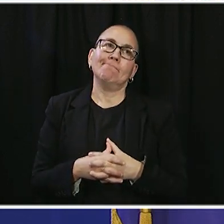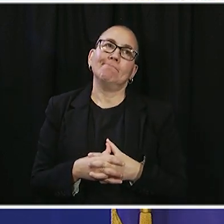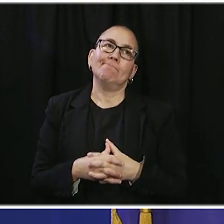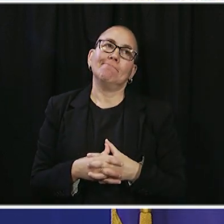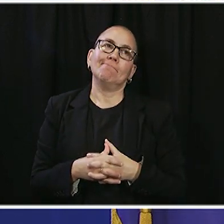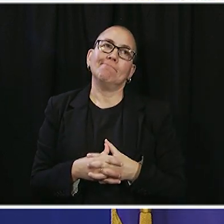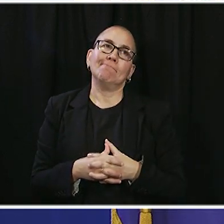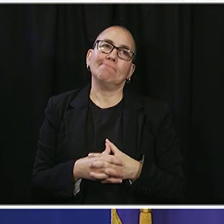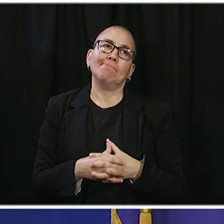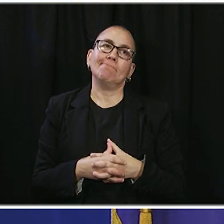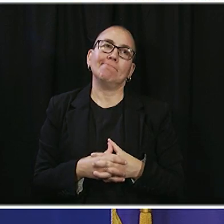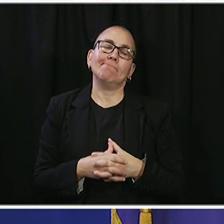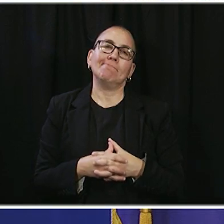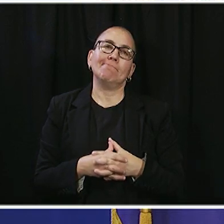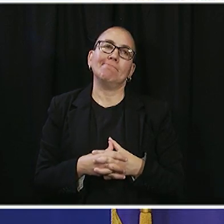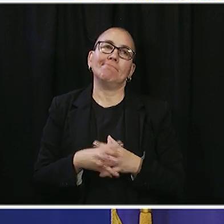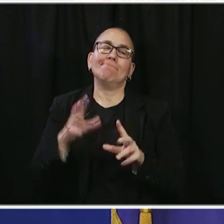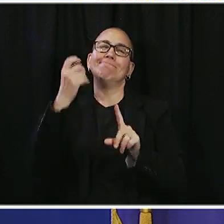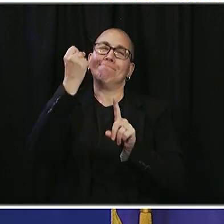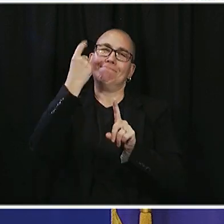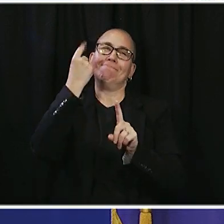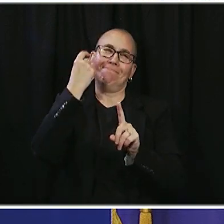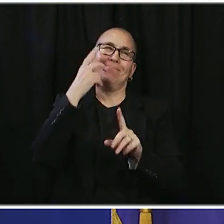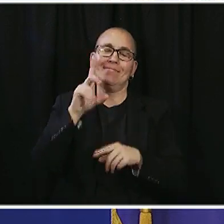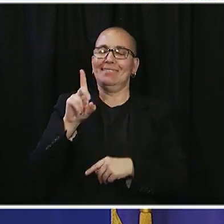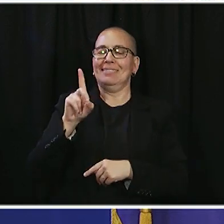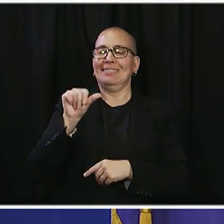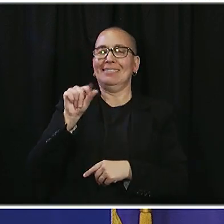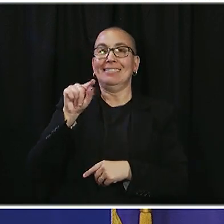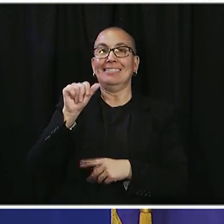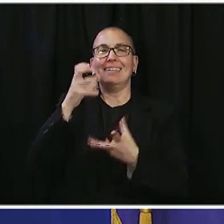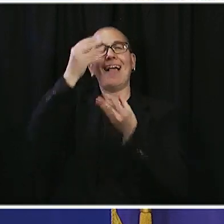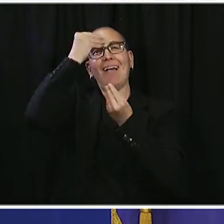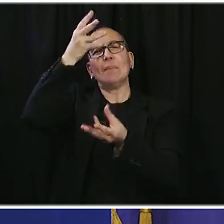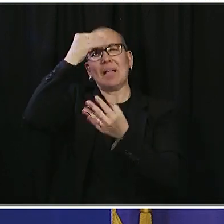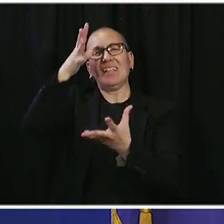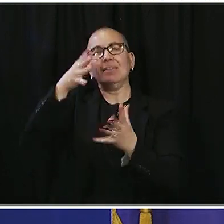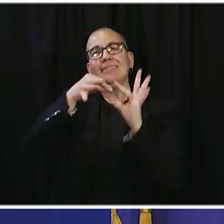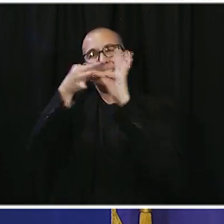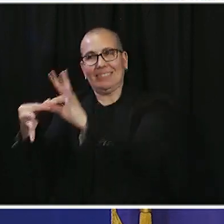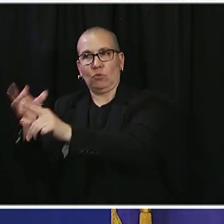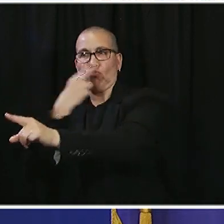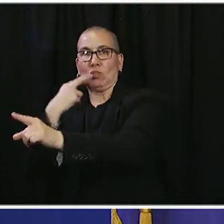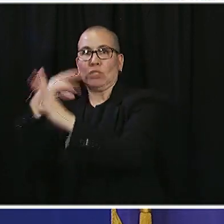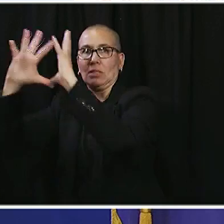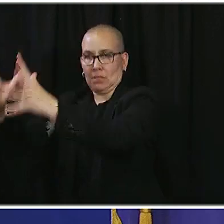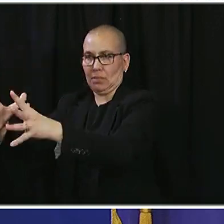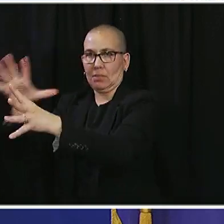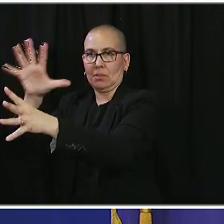THIS AND GRADATION CEREMONIES THAN MAYBE ANYTHING ELSE. THE RESTAURANTS ARE PRETTY CLEAR WHAT THE DATA IS. WE THINK WE KNOW HOW TO GET THEM THERE.